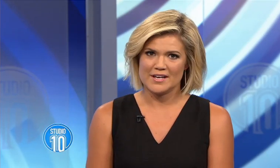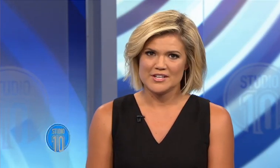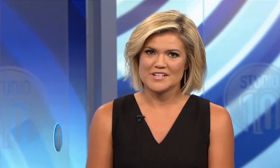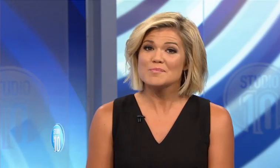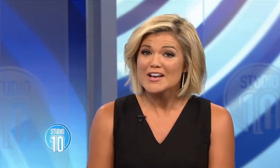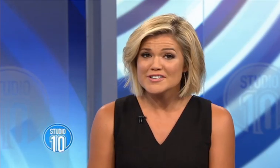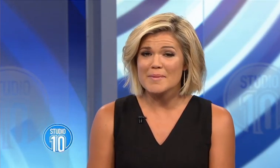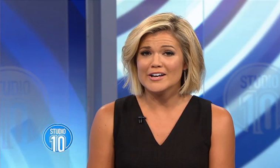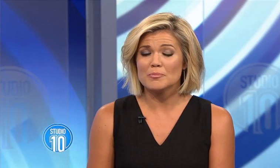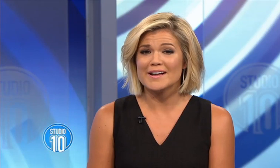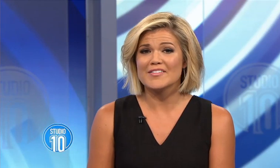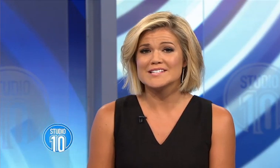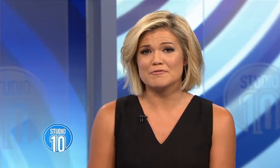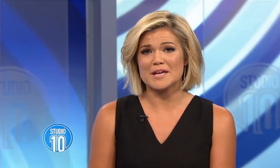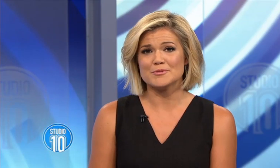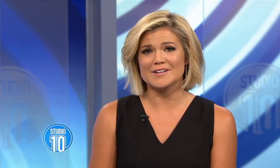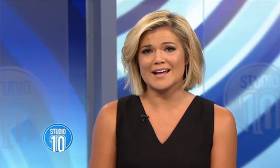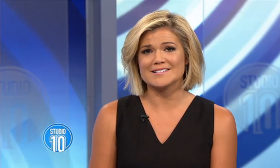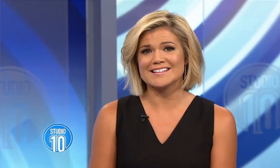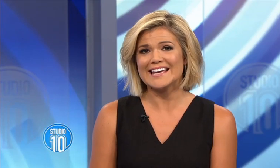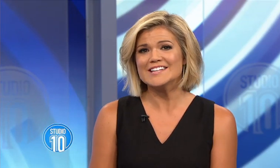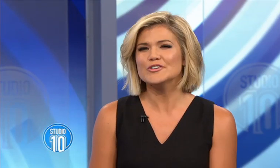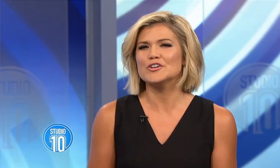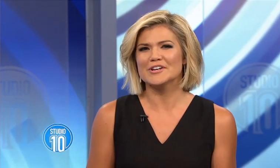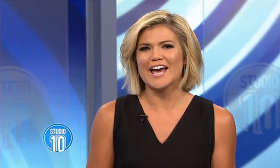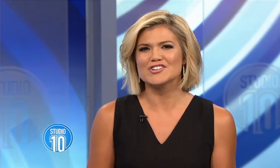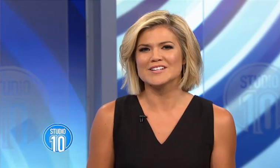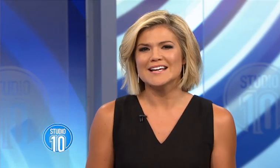she's passionate about helping other deaf people and the key to her communication